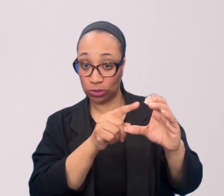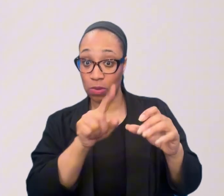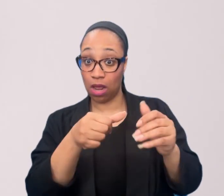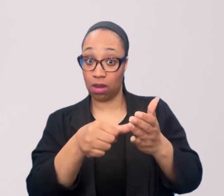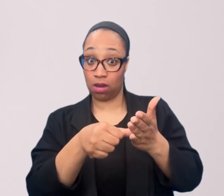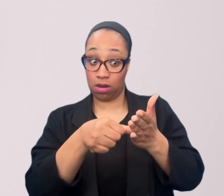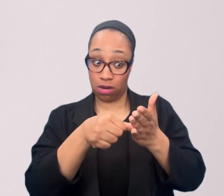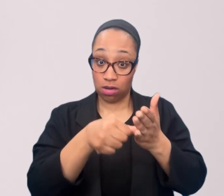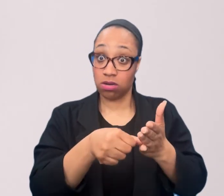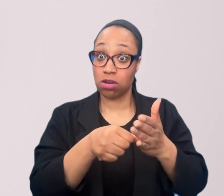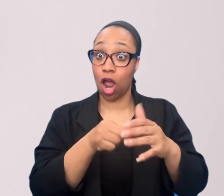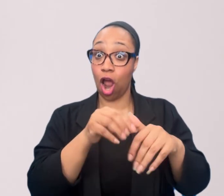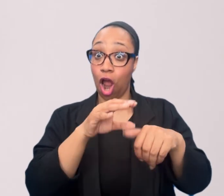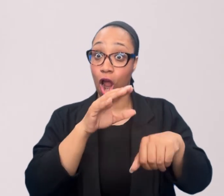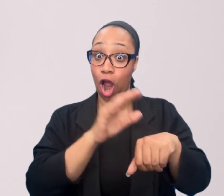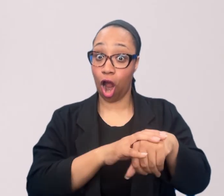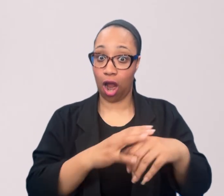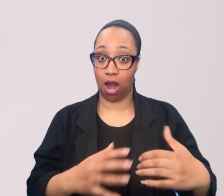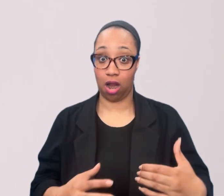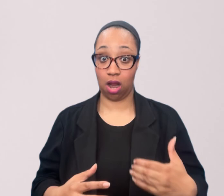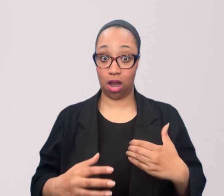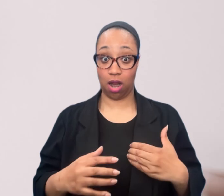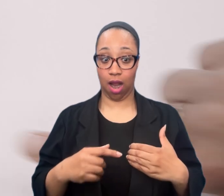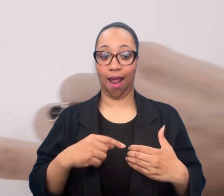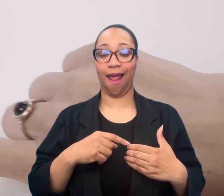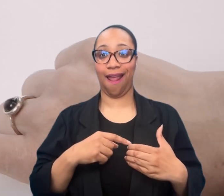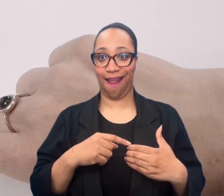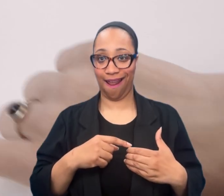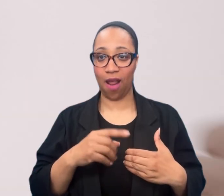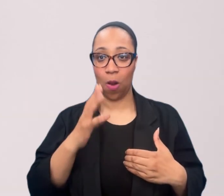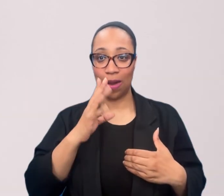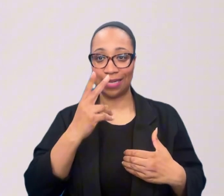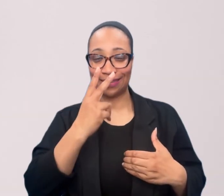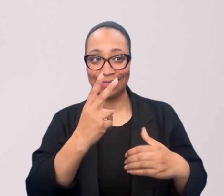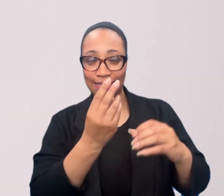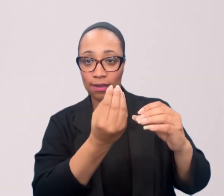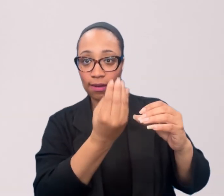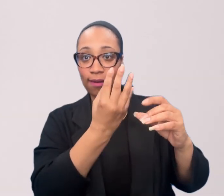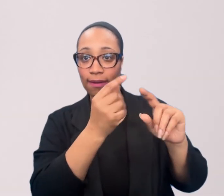for your suction strength the level you're pumping at a timer here for how many minutes you've been